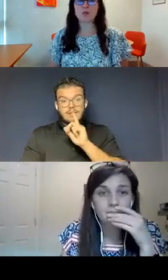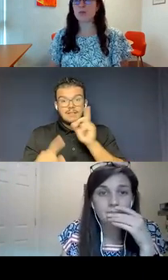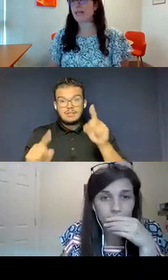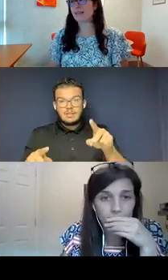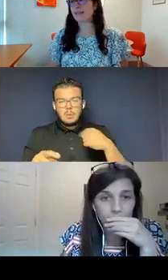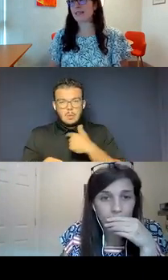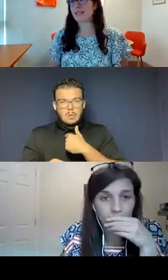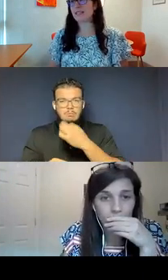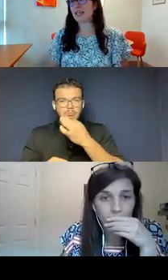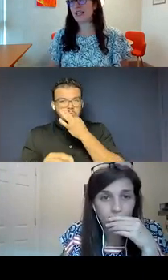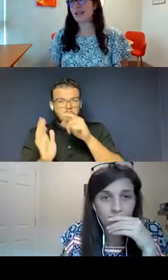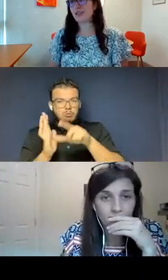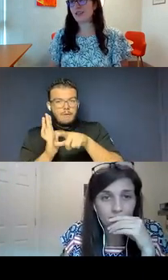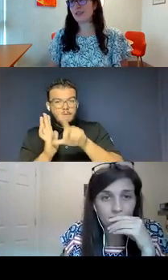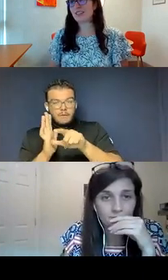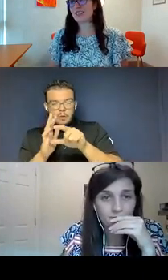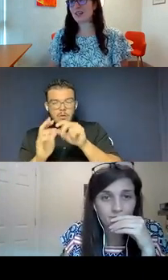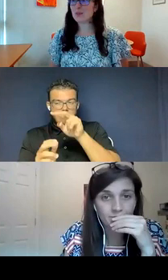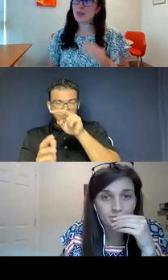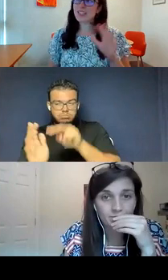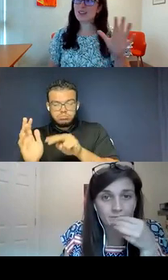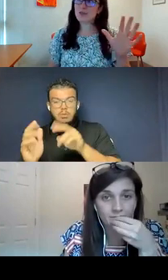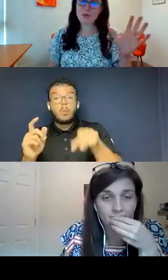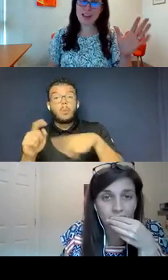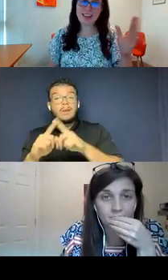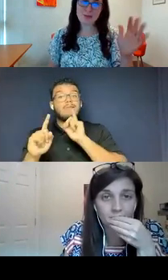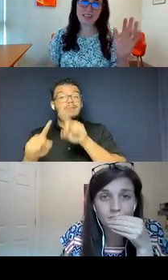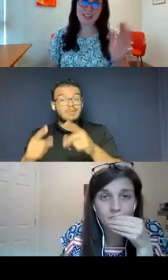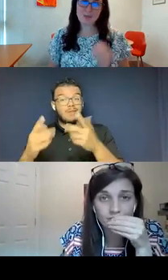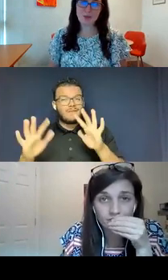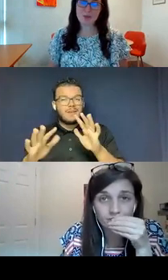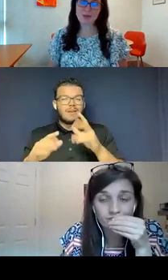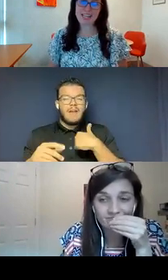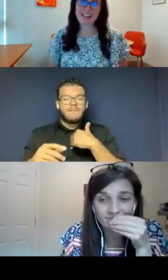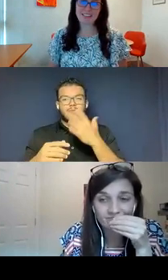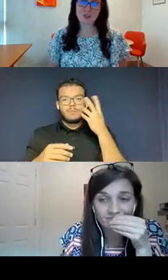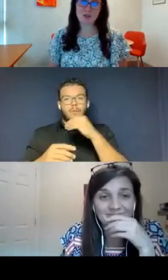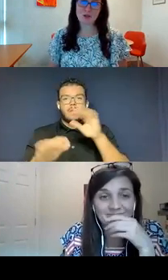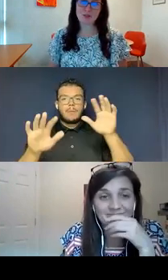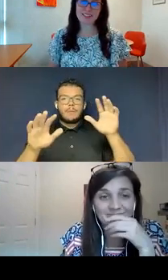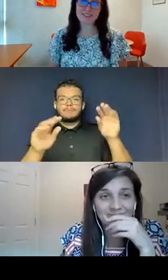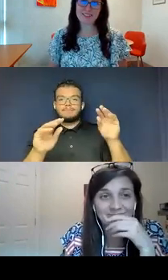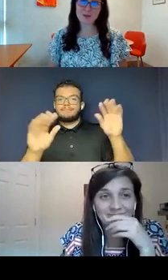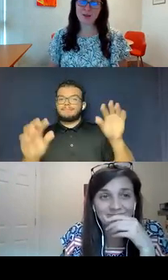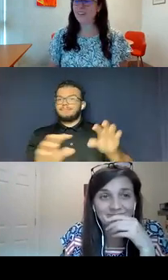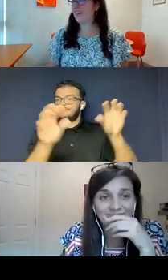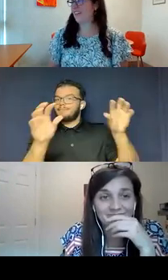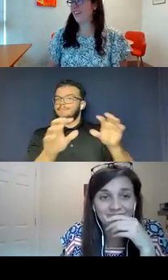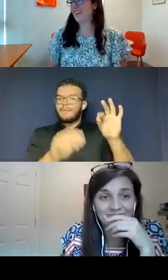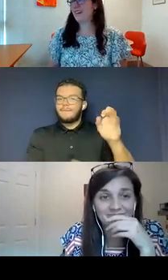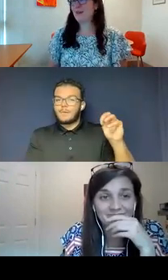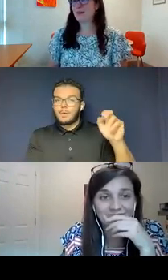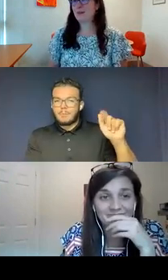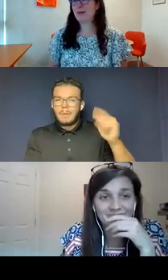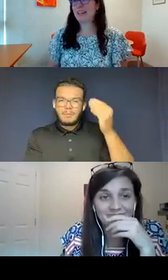And when we get these answered in a pretty little format, we'll get it up on the website and let you know when it's available.